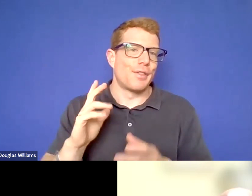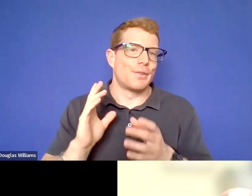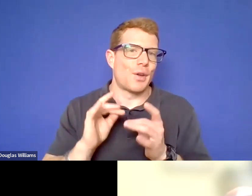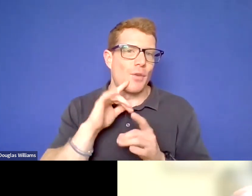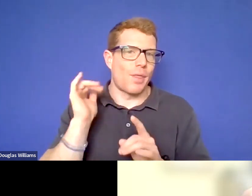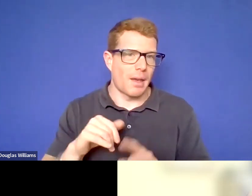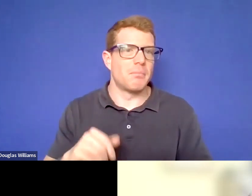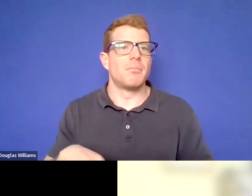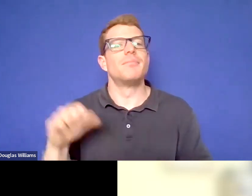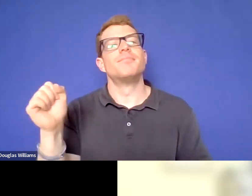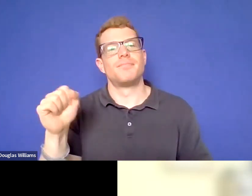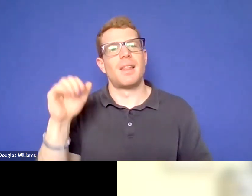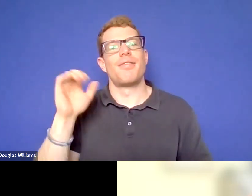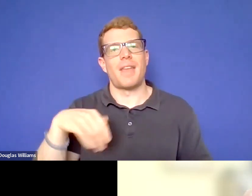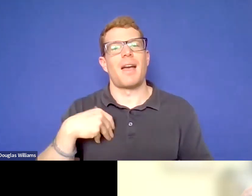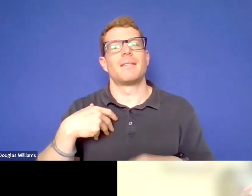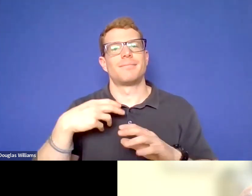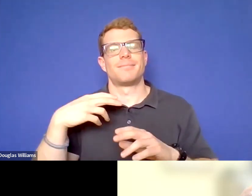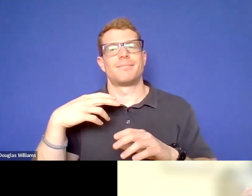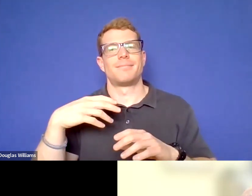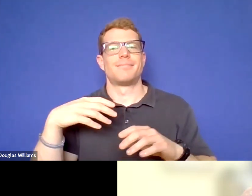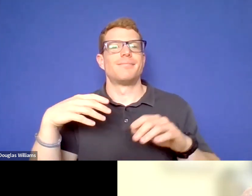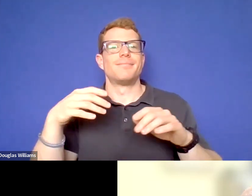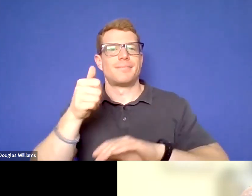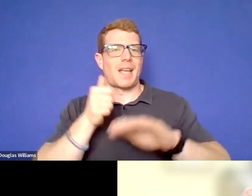So that that would fall under the Ssdi rules.